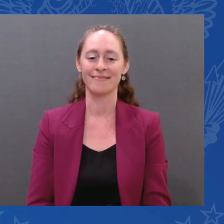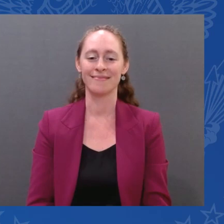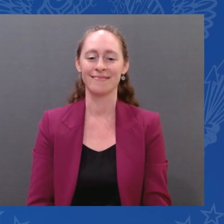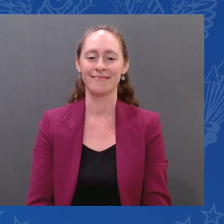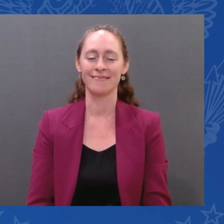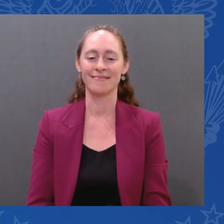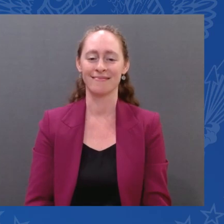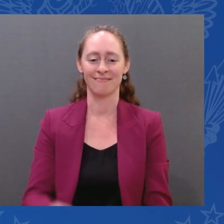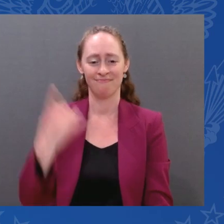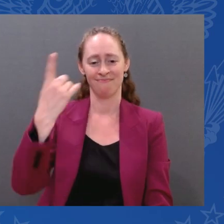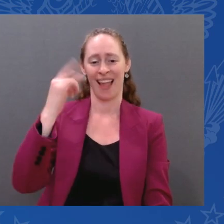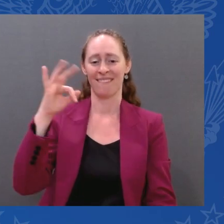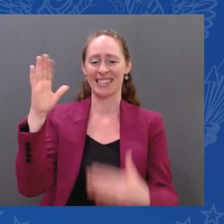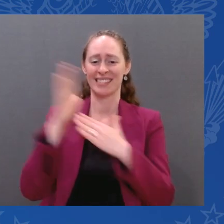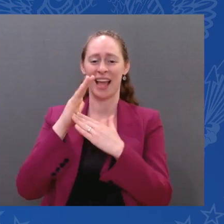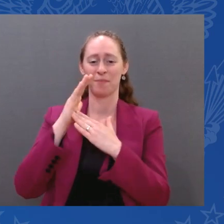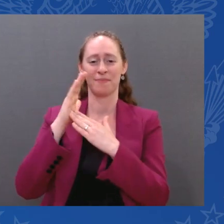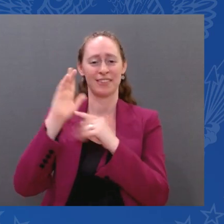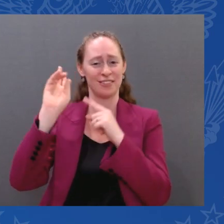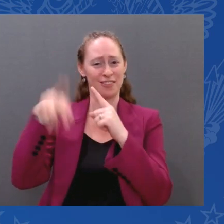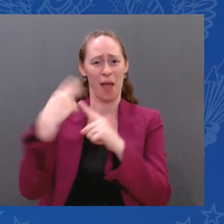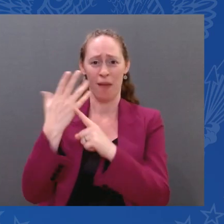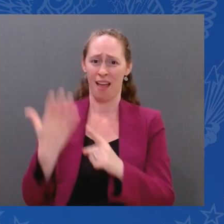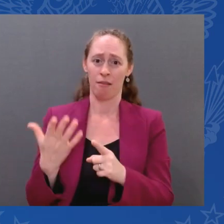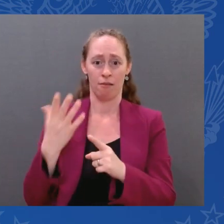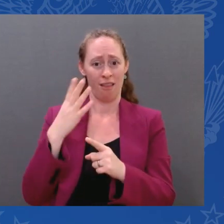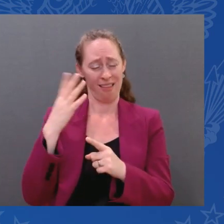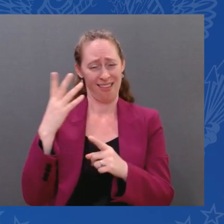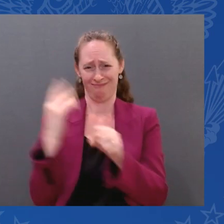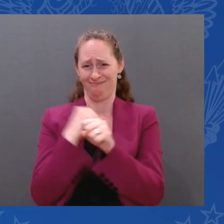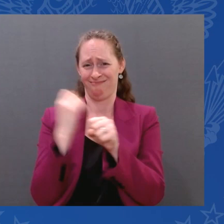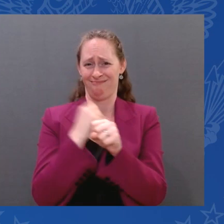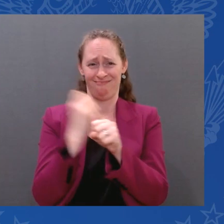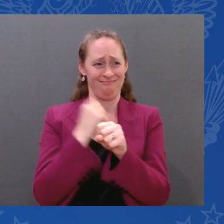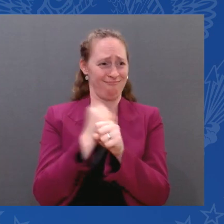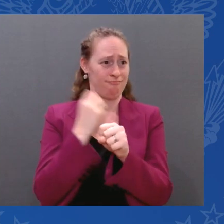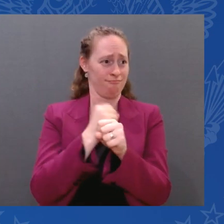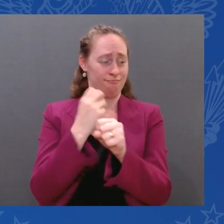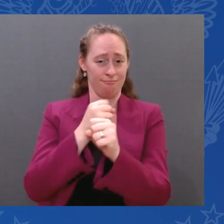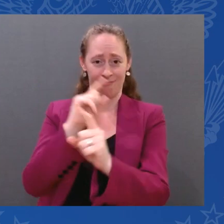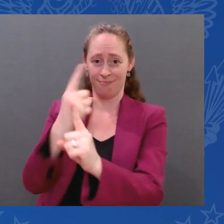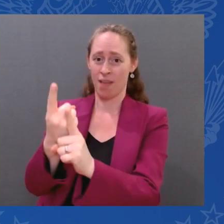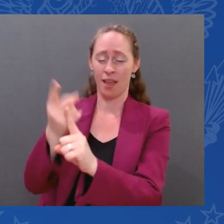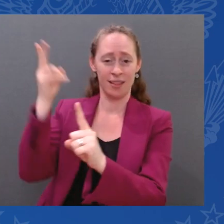A former foster child who became a once in a generation athlete, transforming her sport with artistry